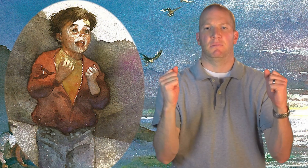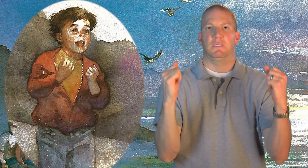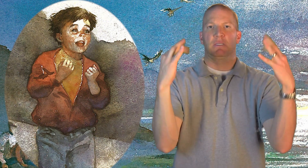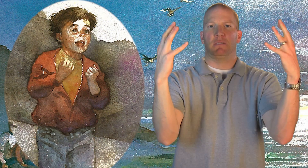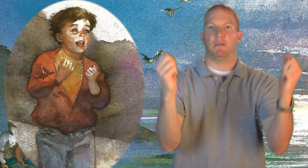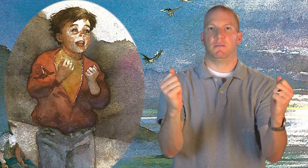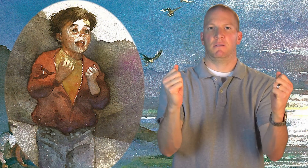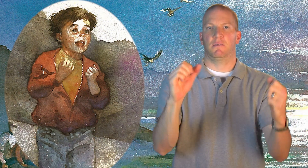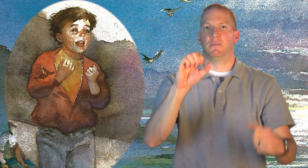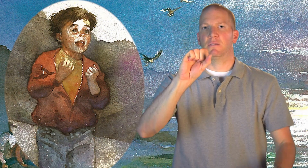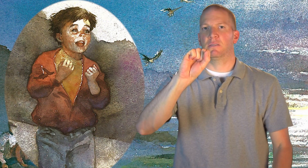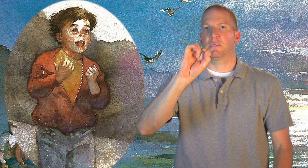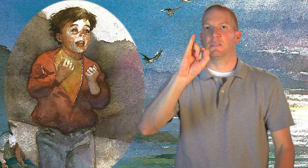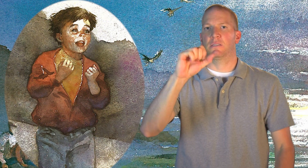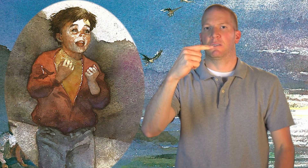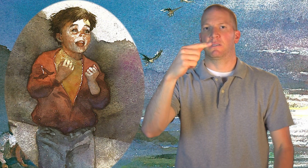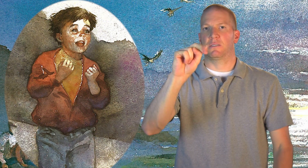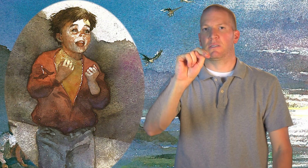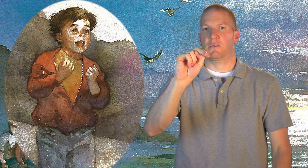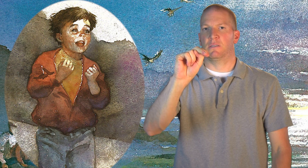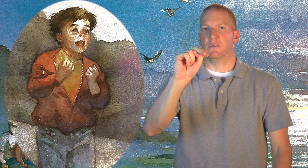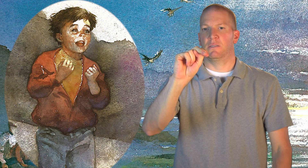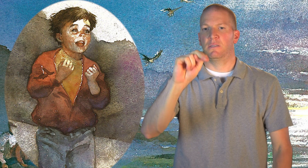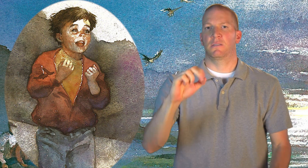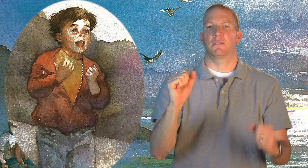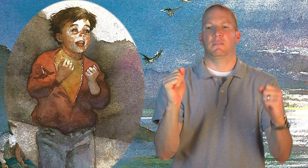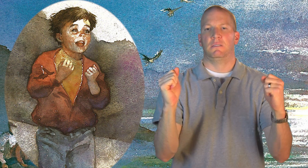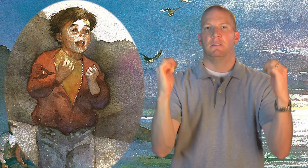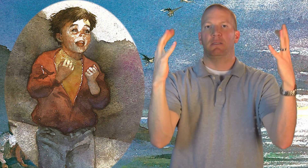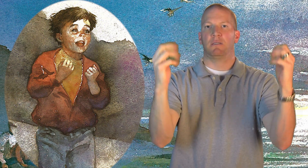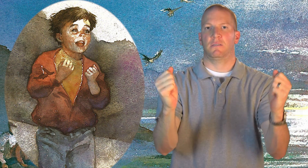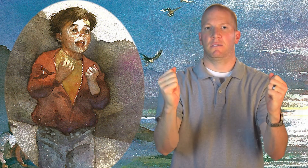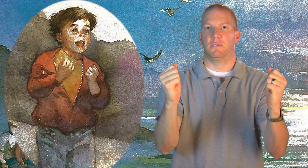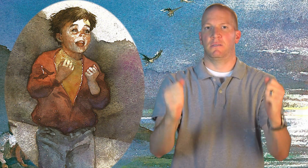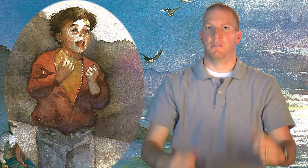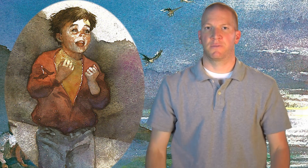sign, sign, sign